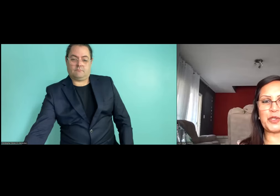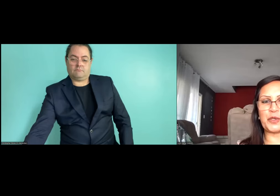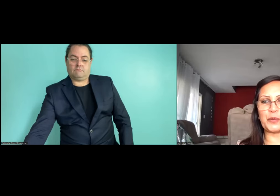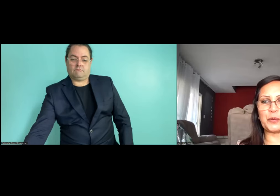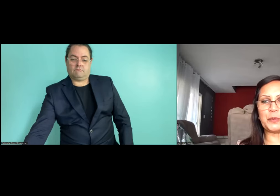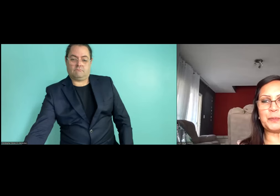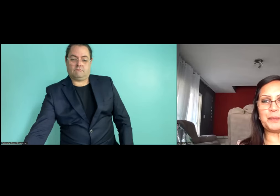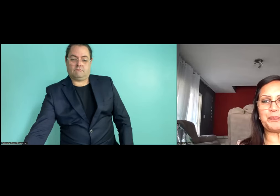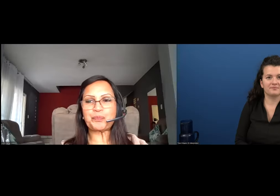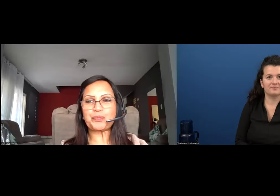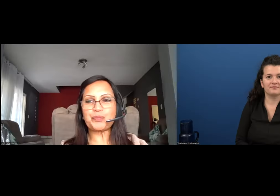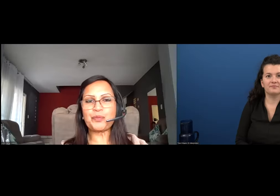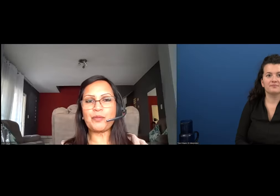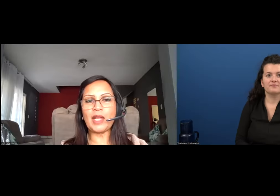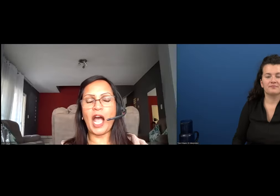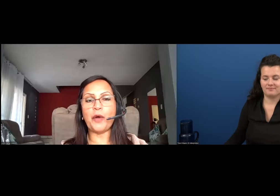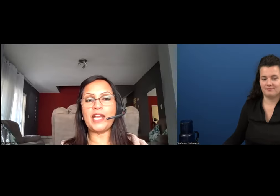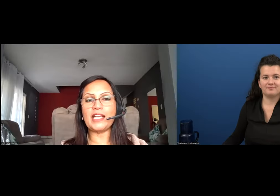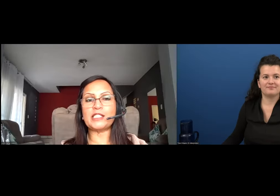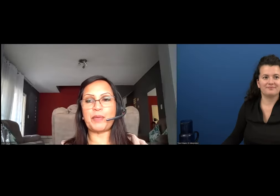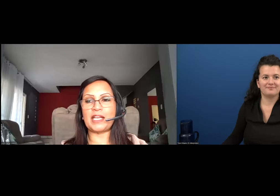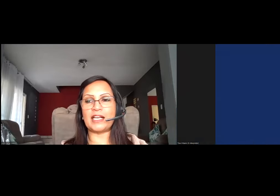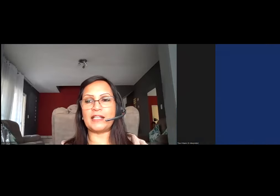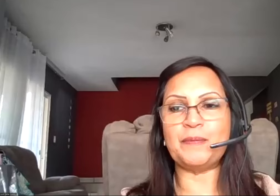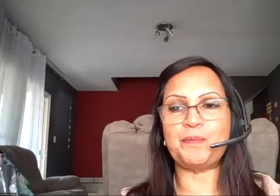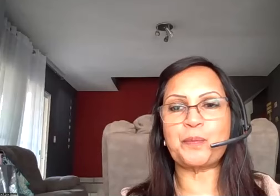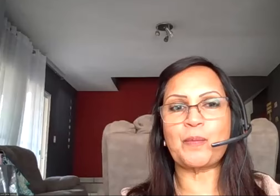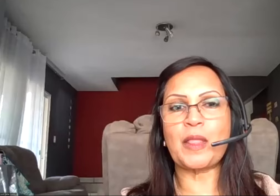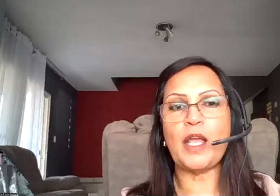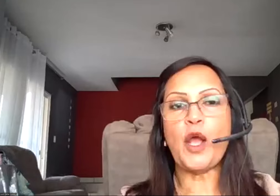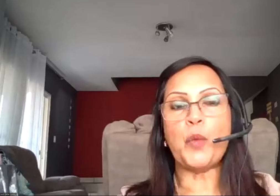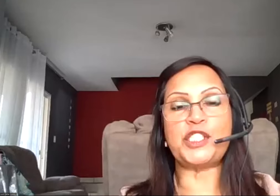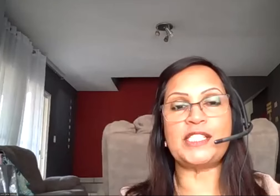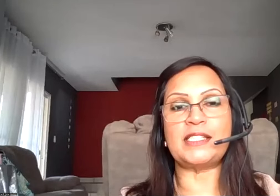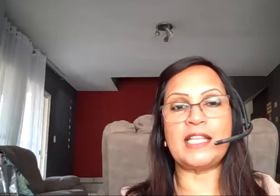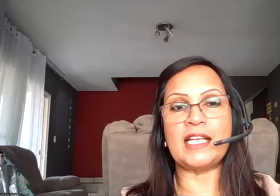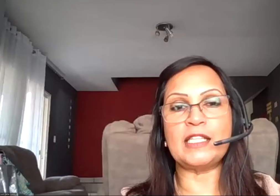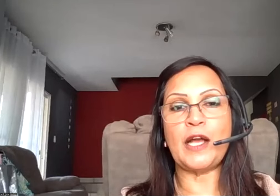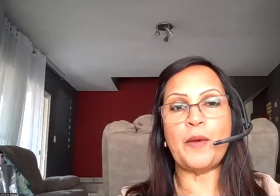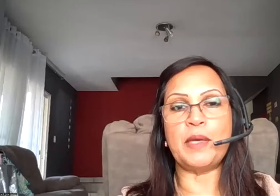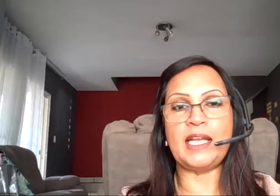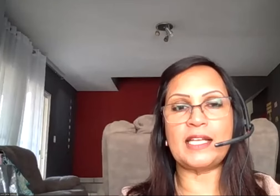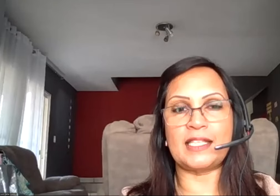to you. 14:25:27 Our next speaker, which is Neil Billiken.